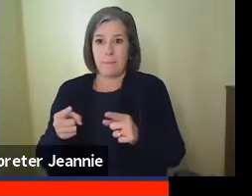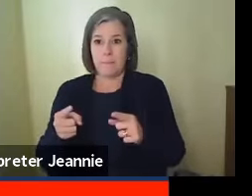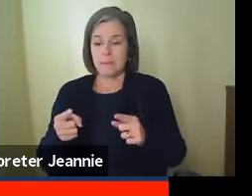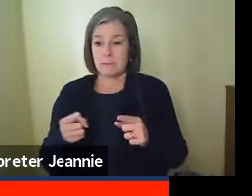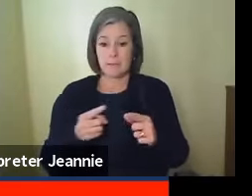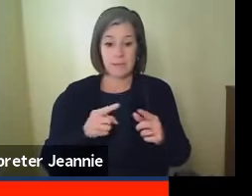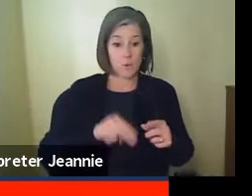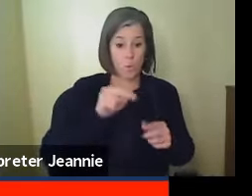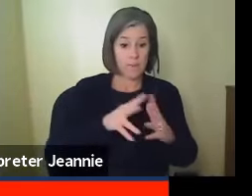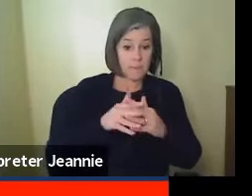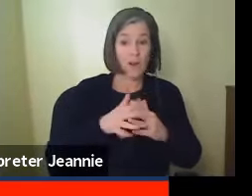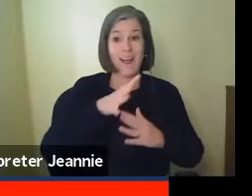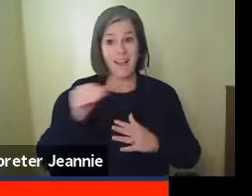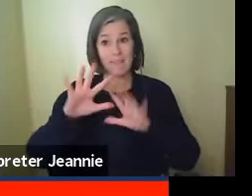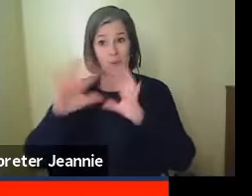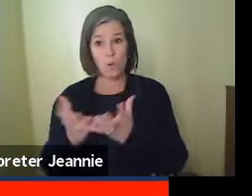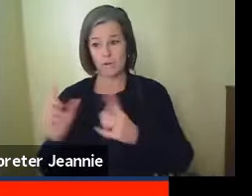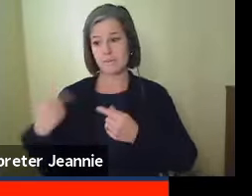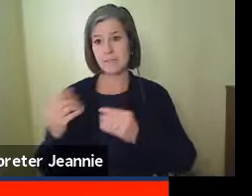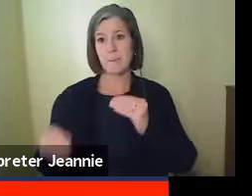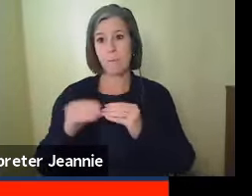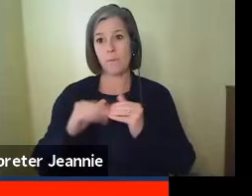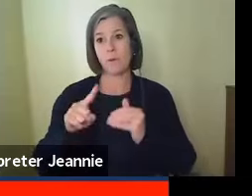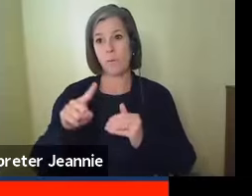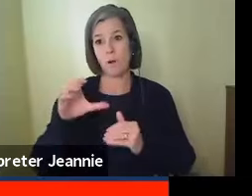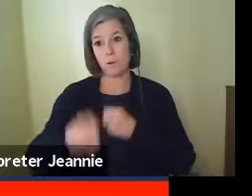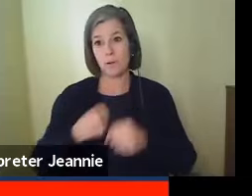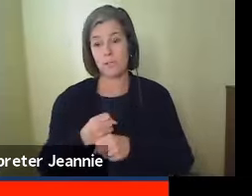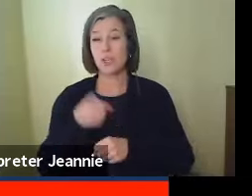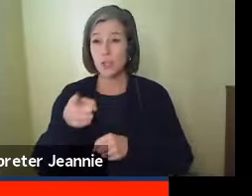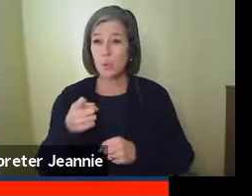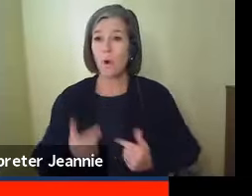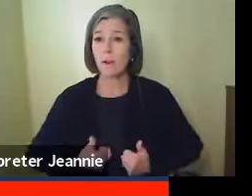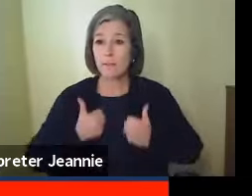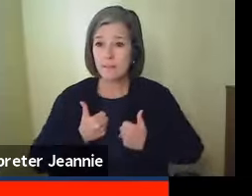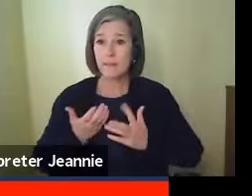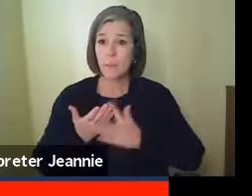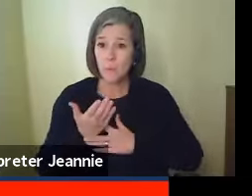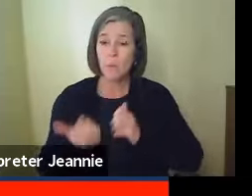I can't emphasize that more that you are living through the deadliest infectious disease event